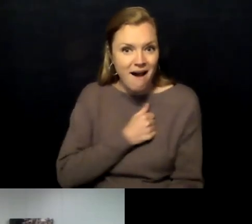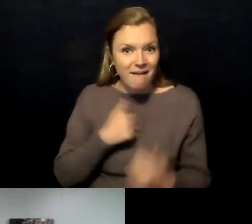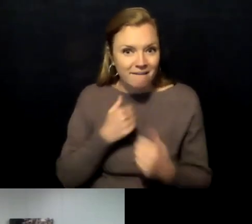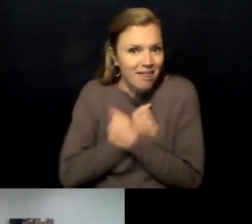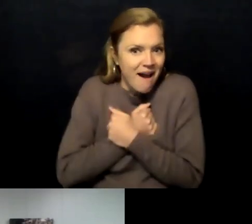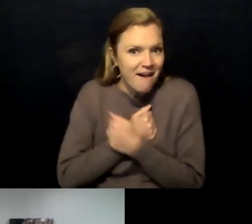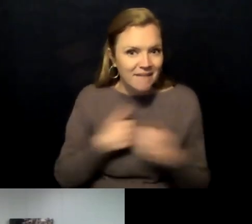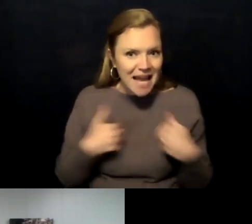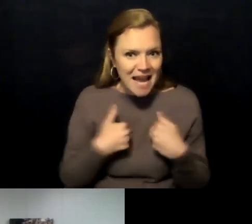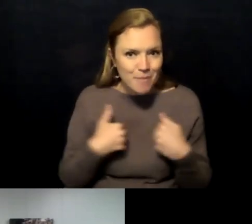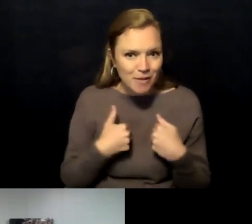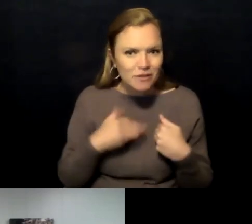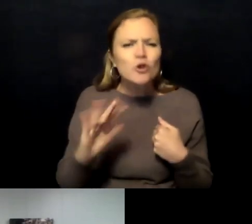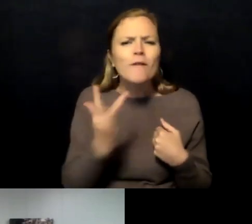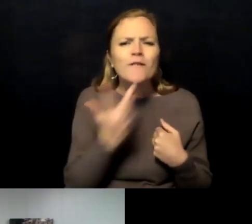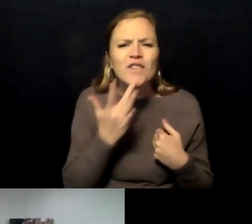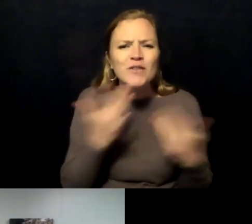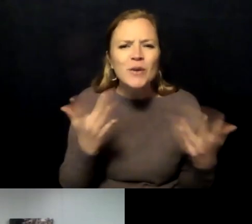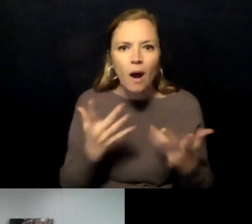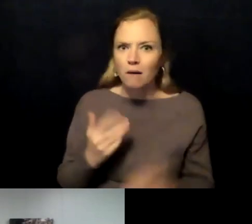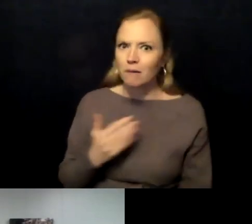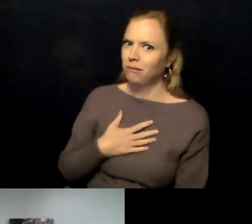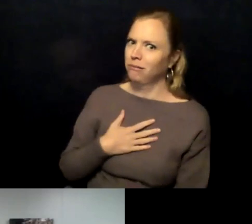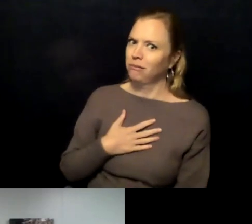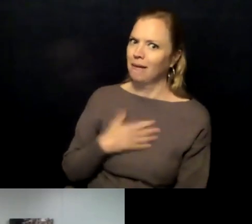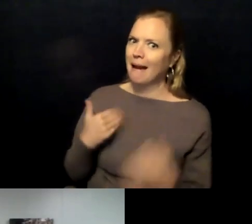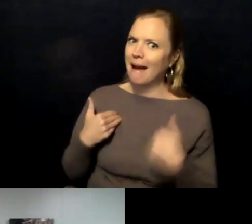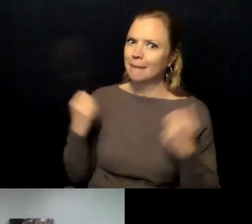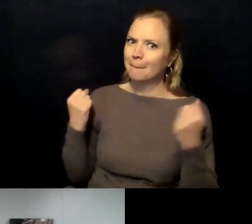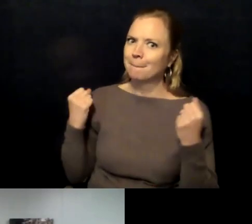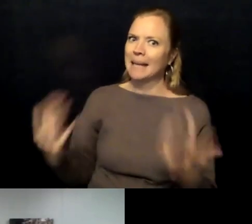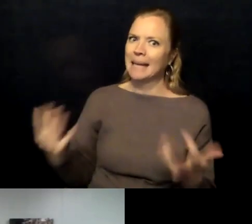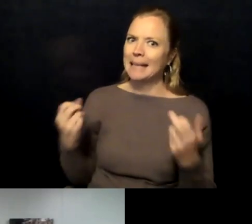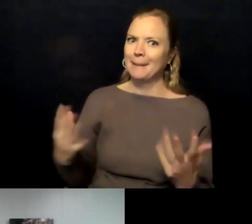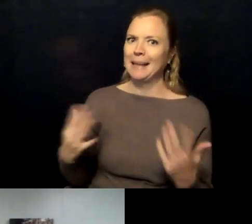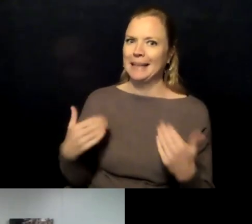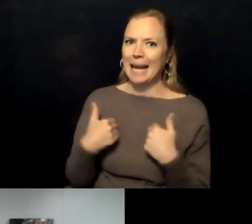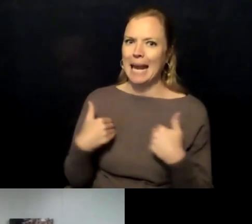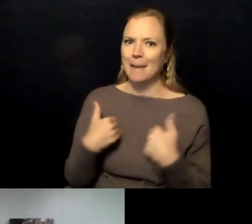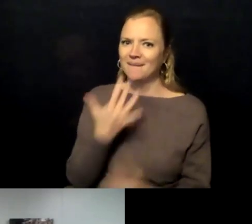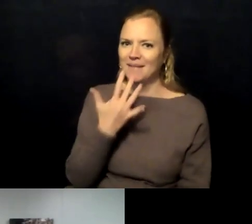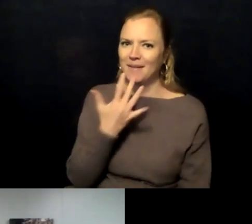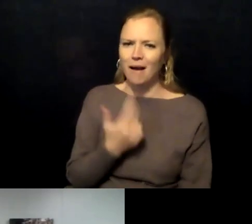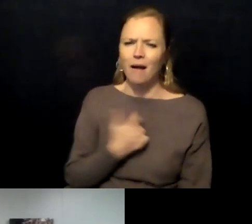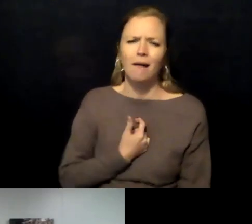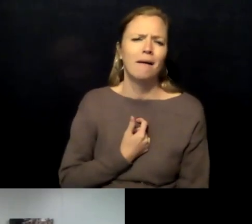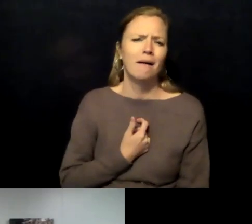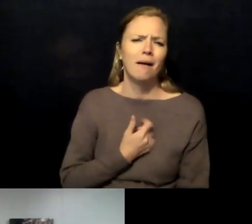many favorite animals!